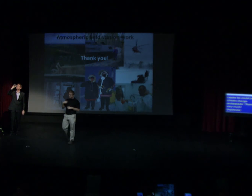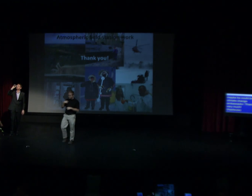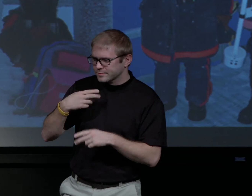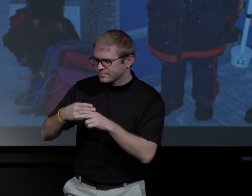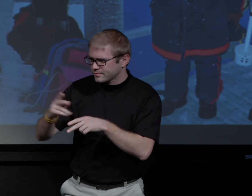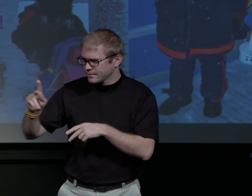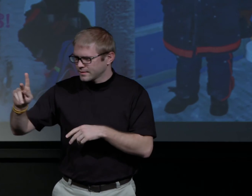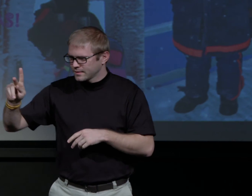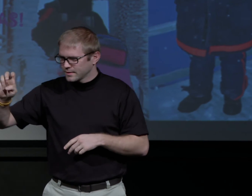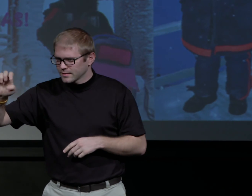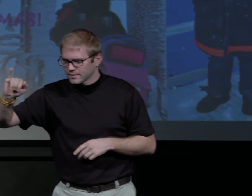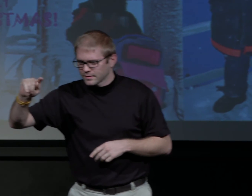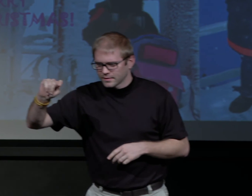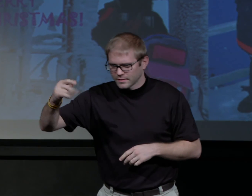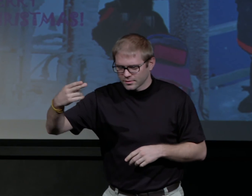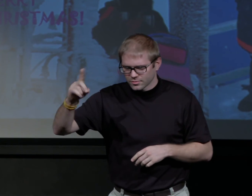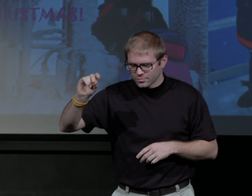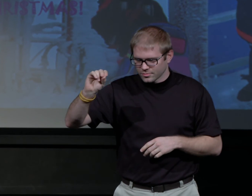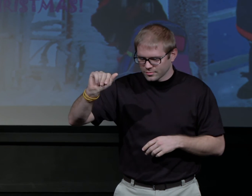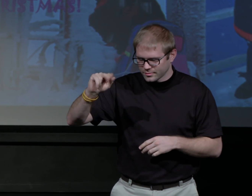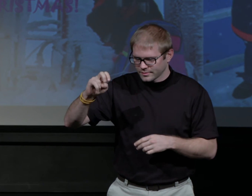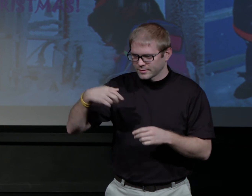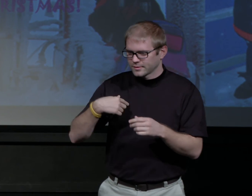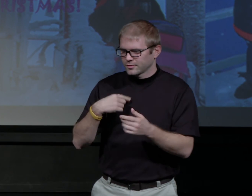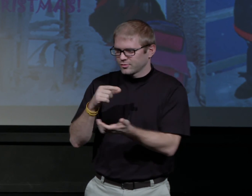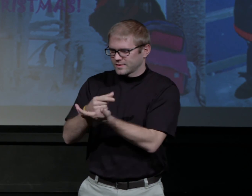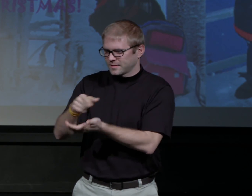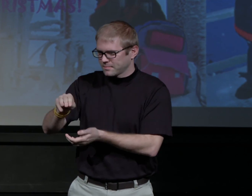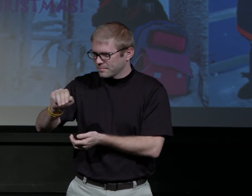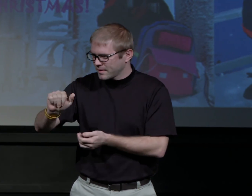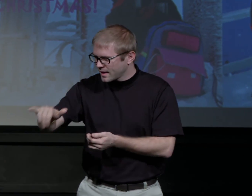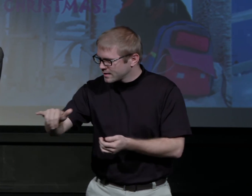Hello, I'd like to introduce myself. My name is Keith Doane.